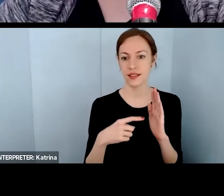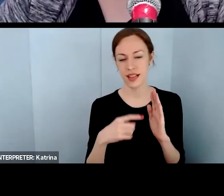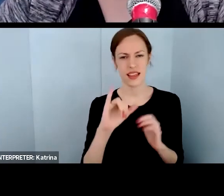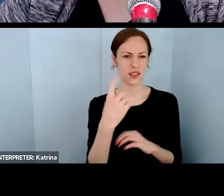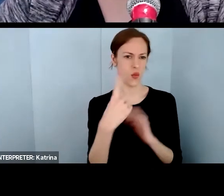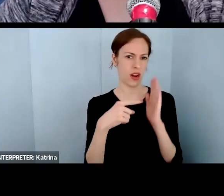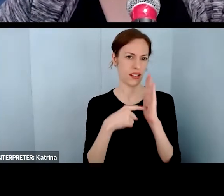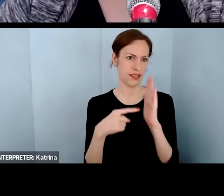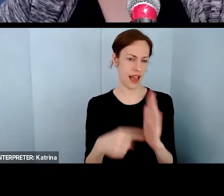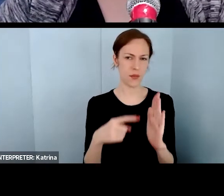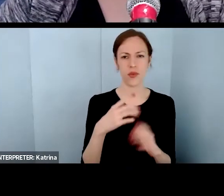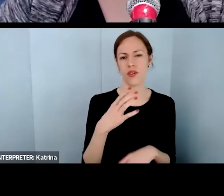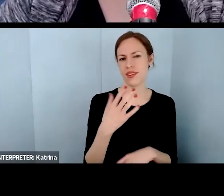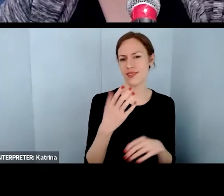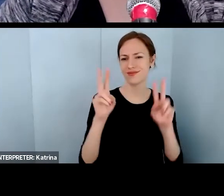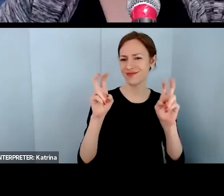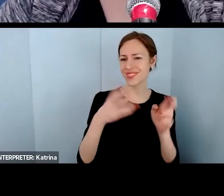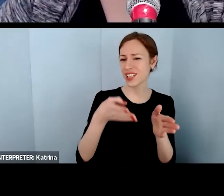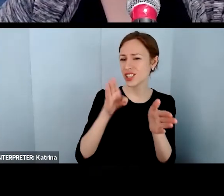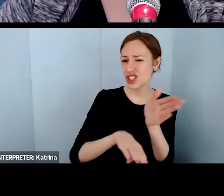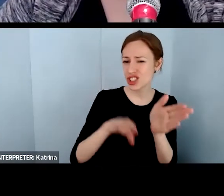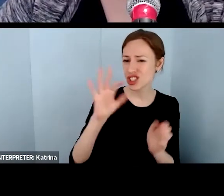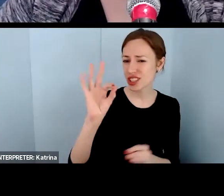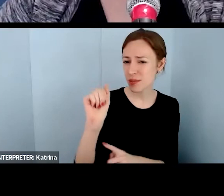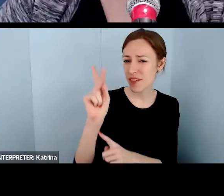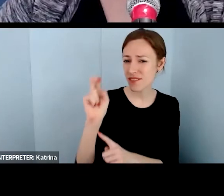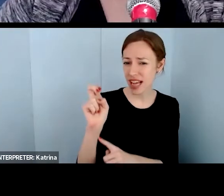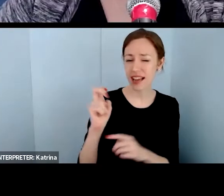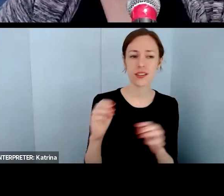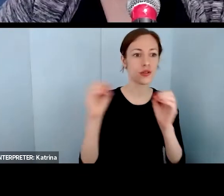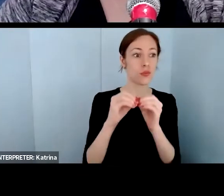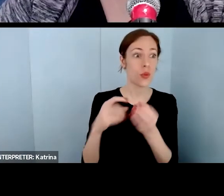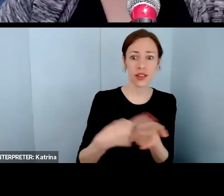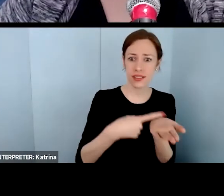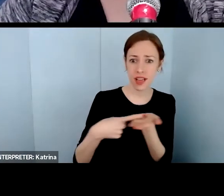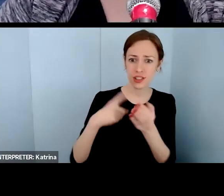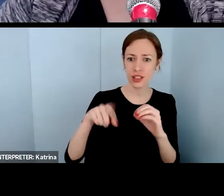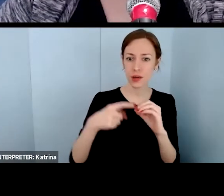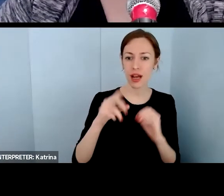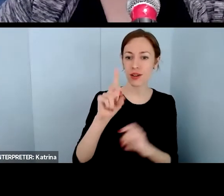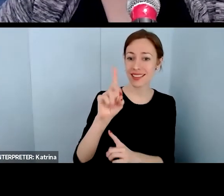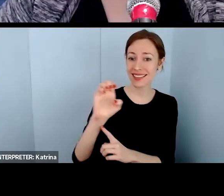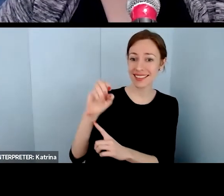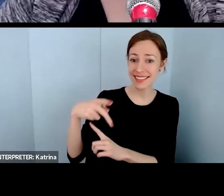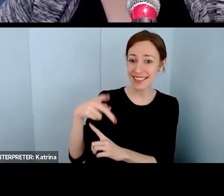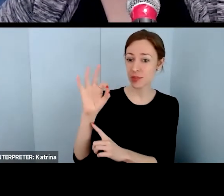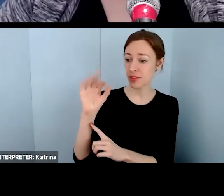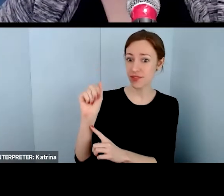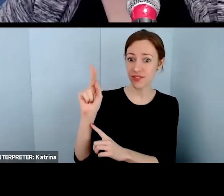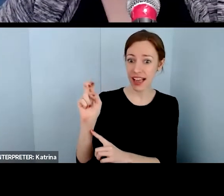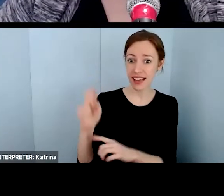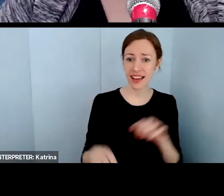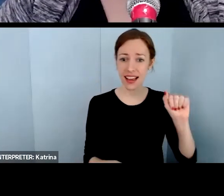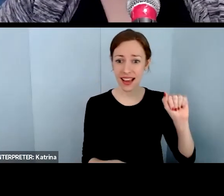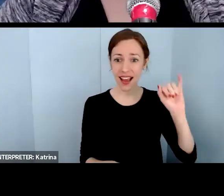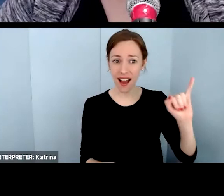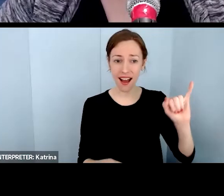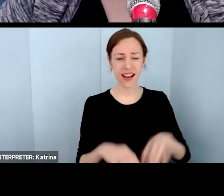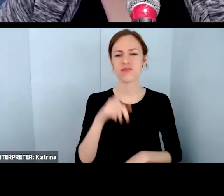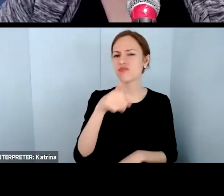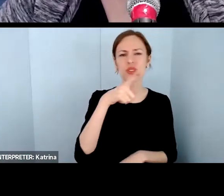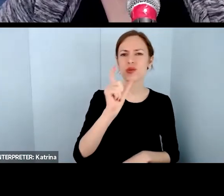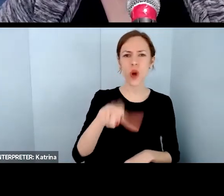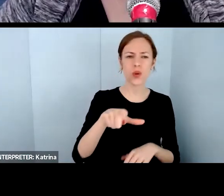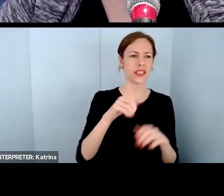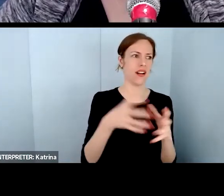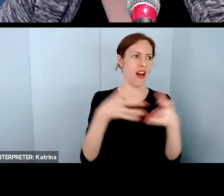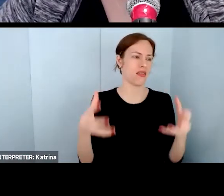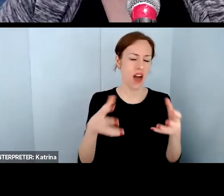You know there's been a lot of talk about deep fakes and AI and all of this, but you don't really need all of that in order to accomplish a medium and emulation campaign.